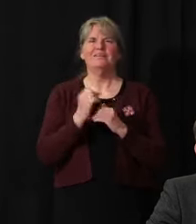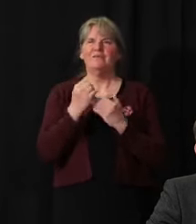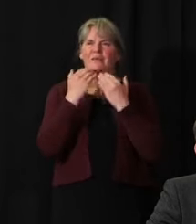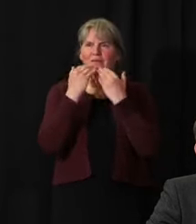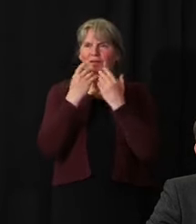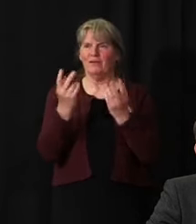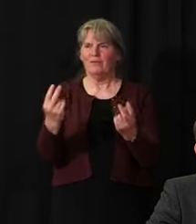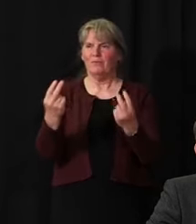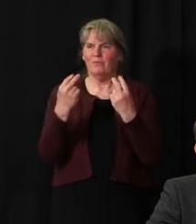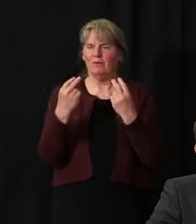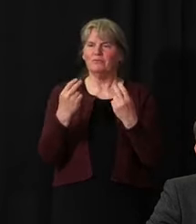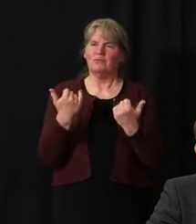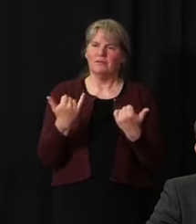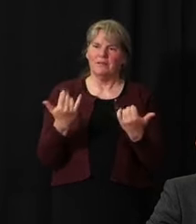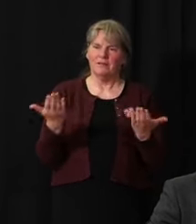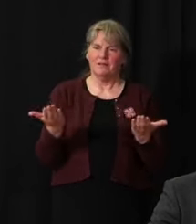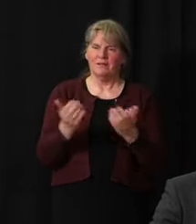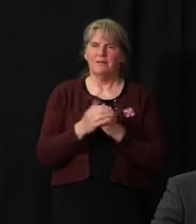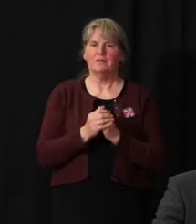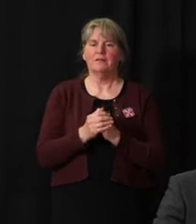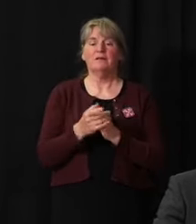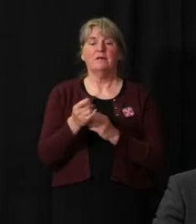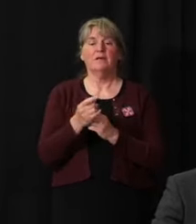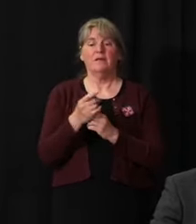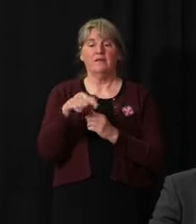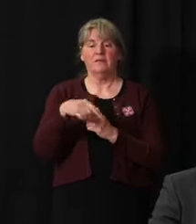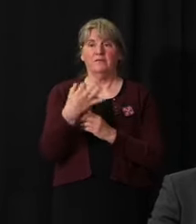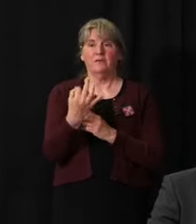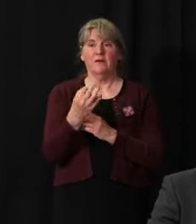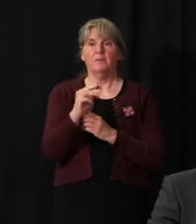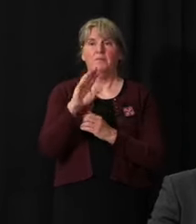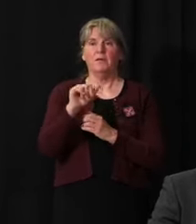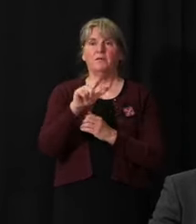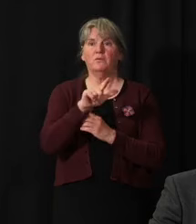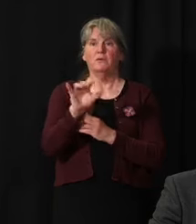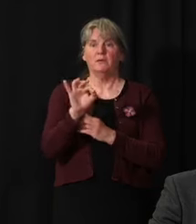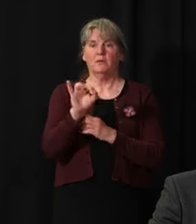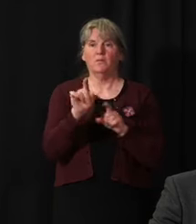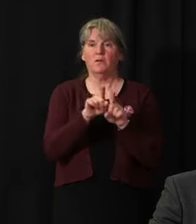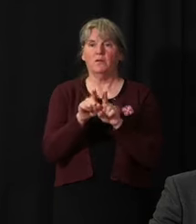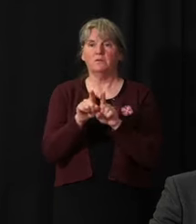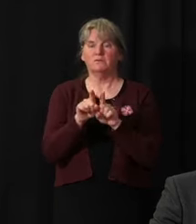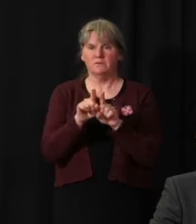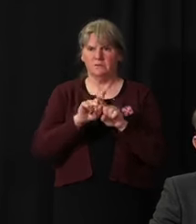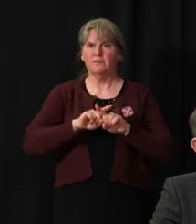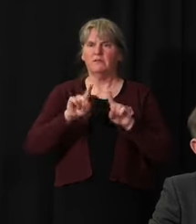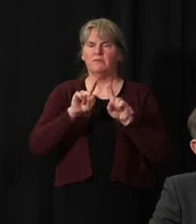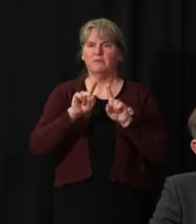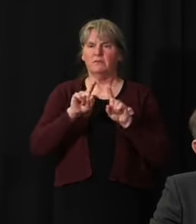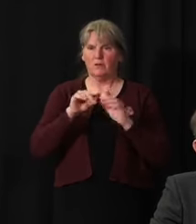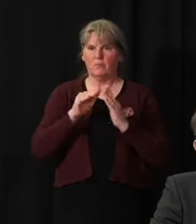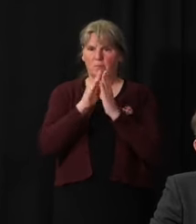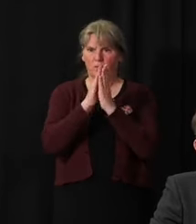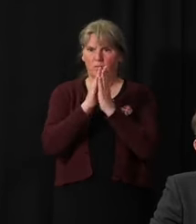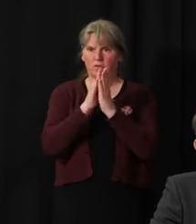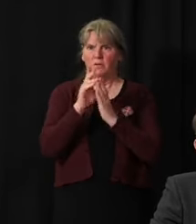Hanley. It appears that is all for today. Thank you everyone for your time today. The briefing for Friday, May 29th will also take a